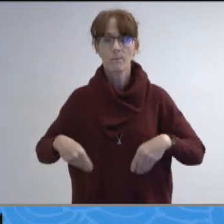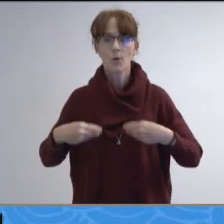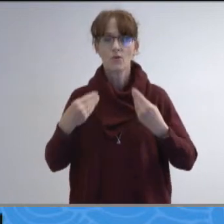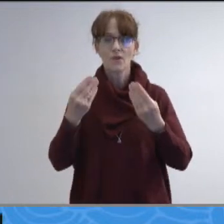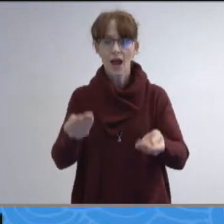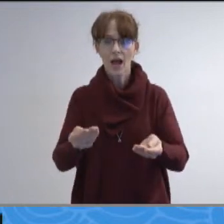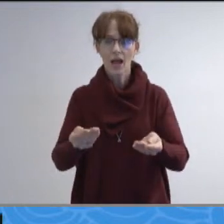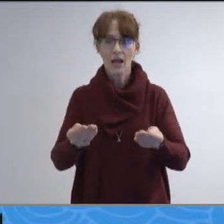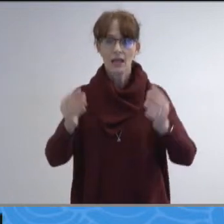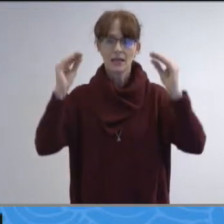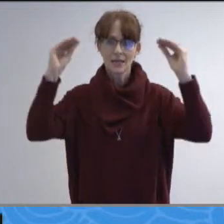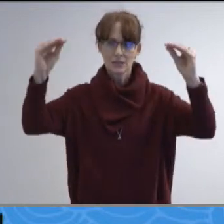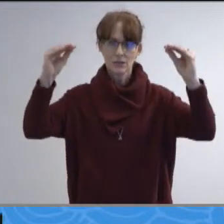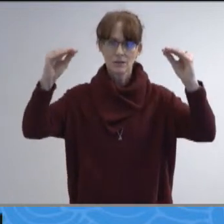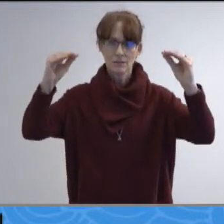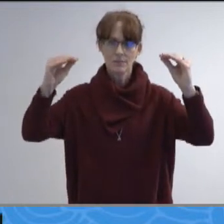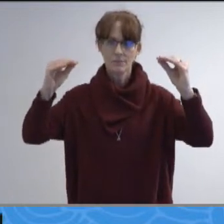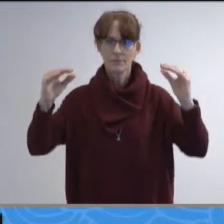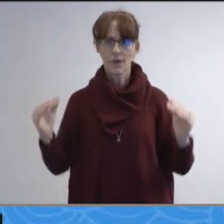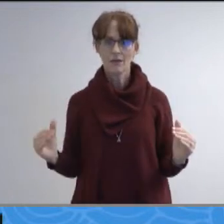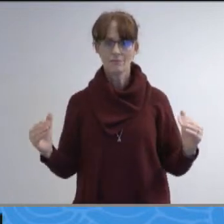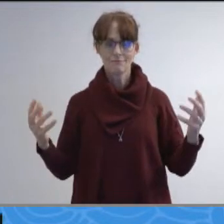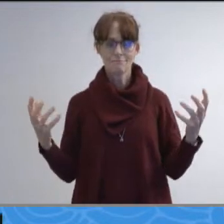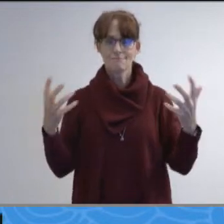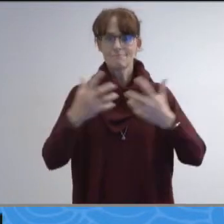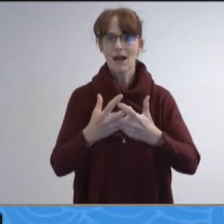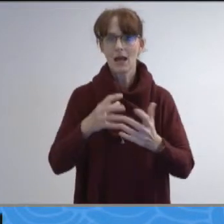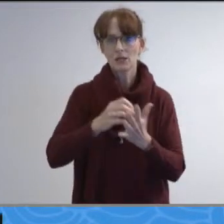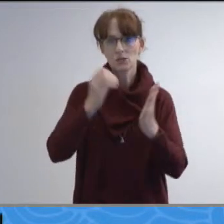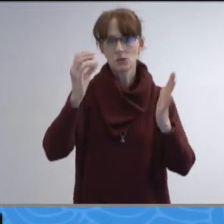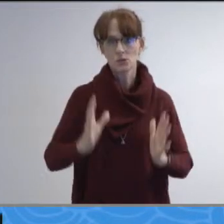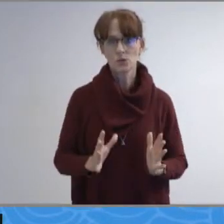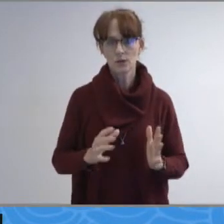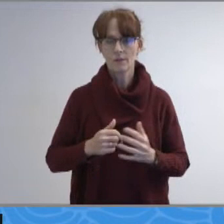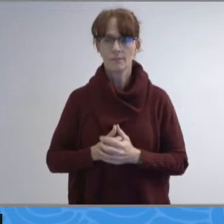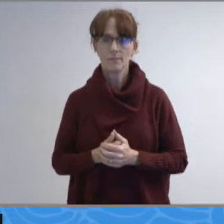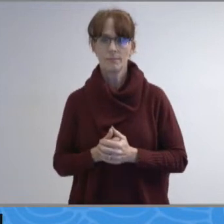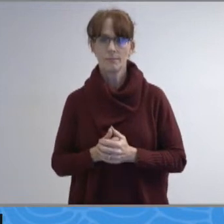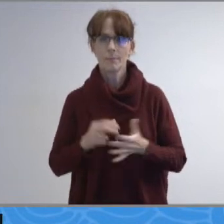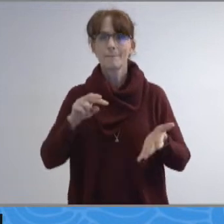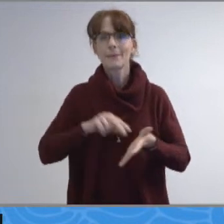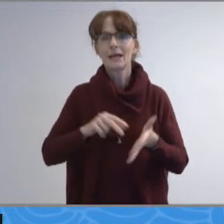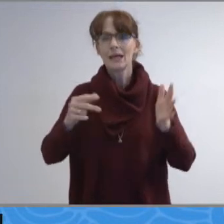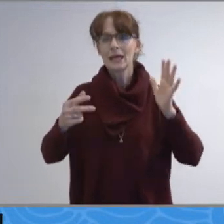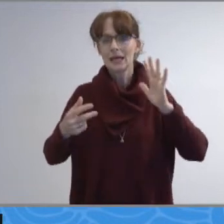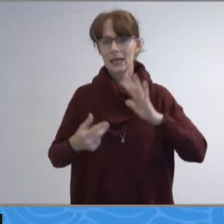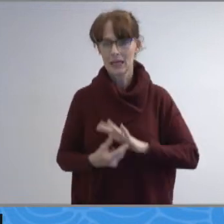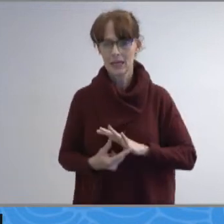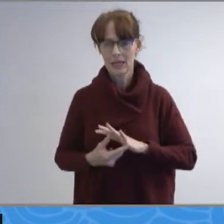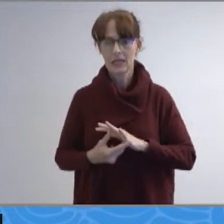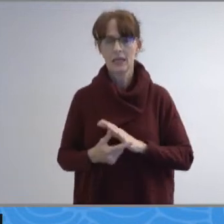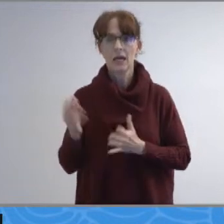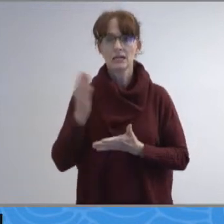that is just right for your students. So in other words, some questions will be hard,